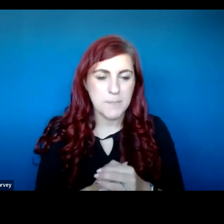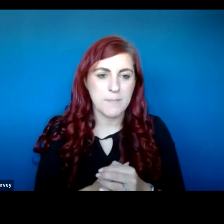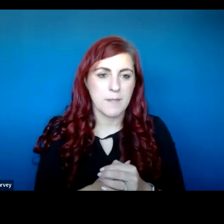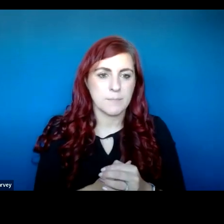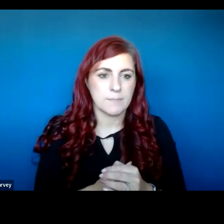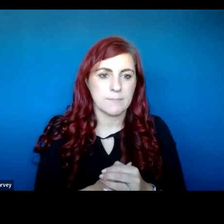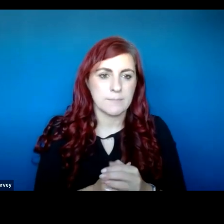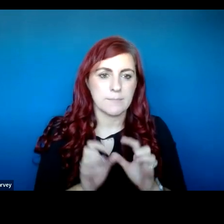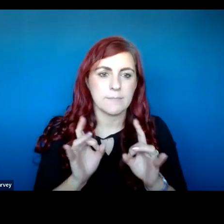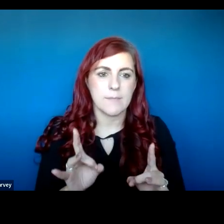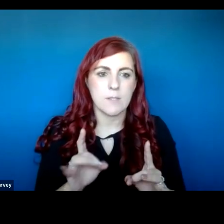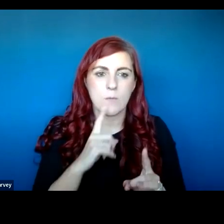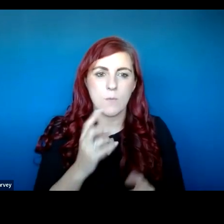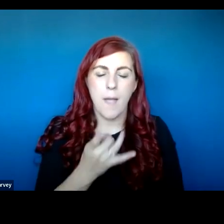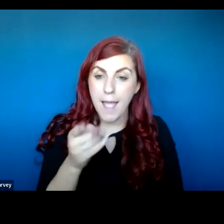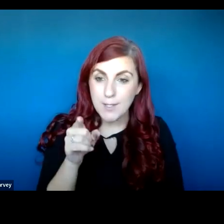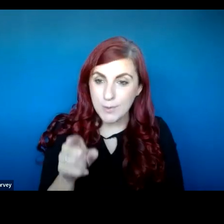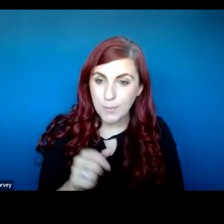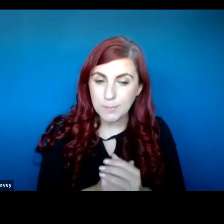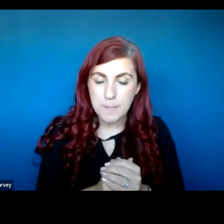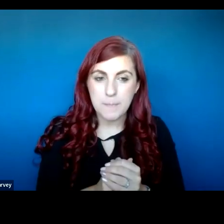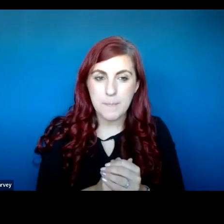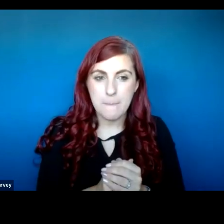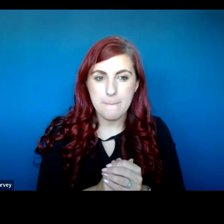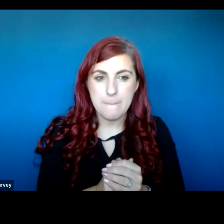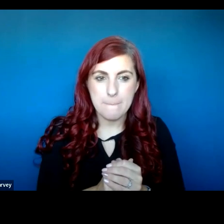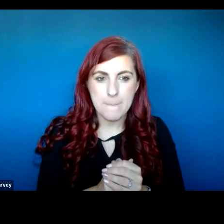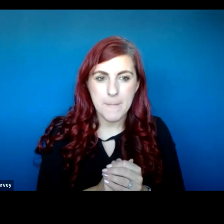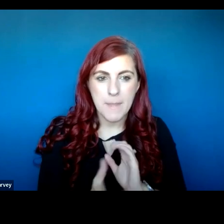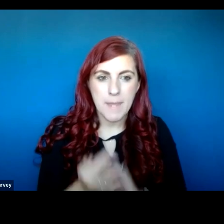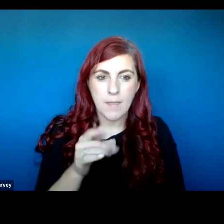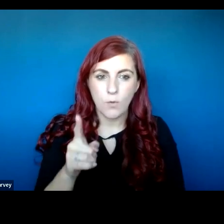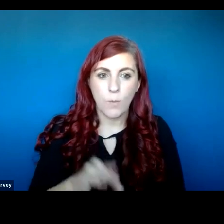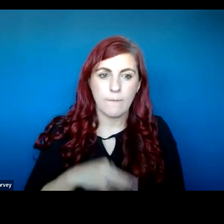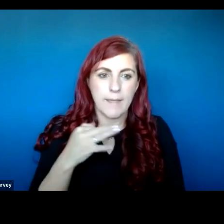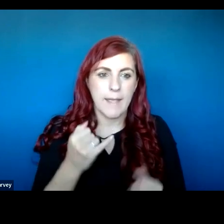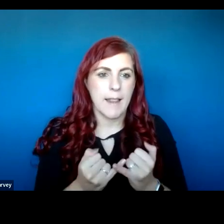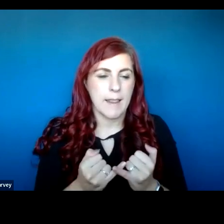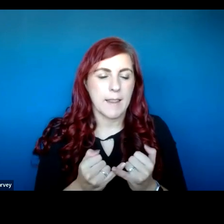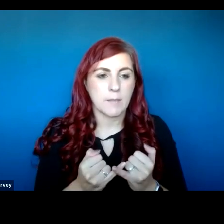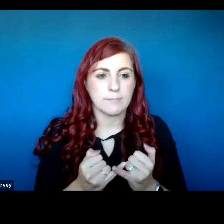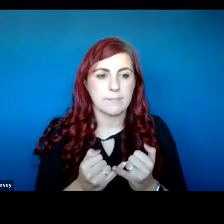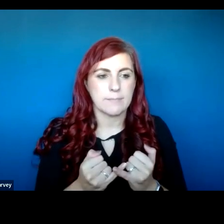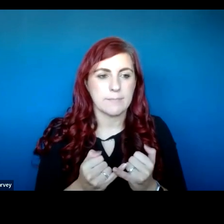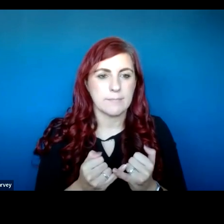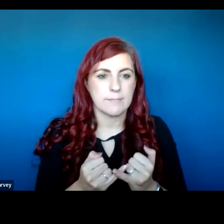Okay, so I was just going to ask you Orla, if you feel that you are able to take